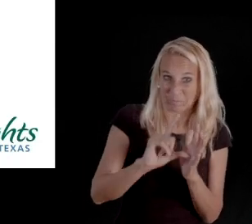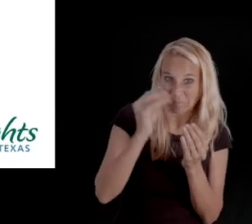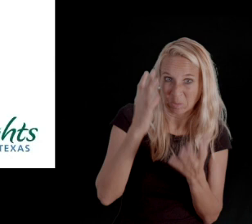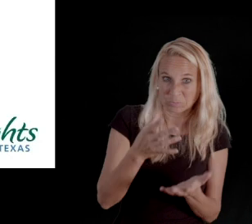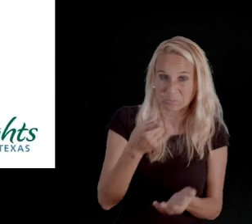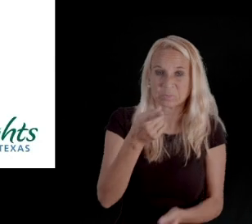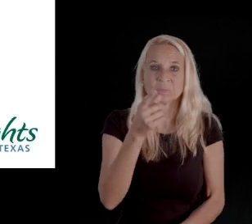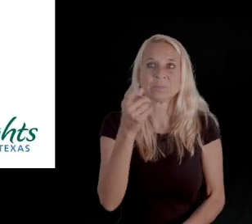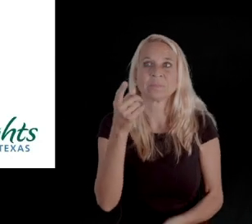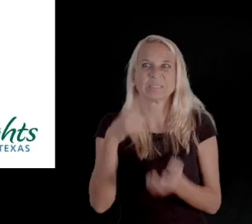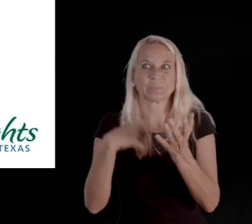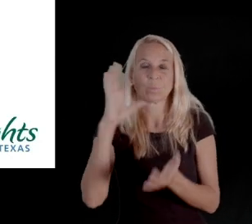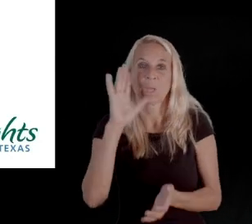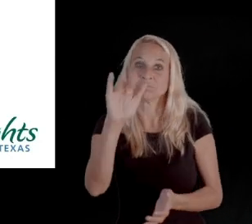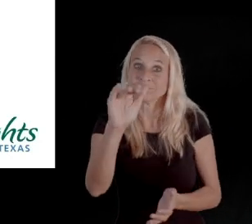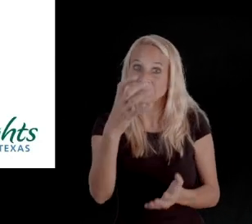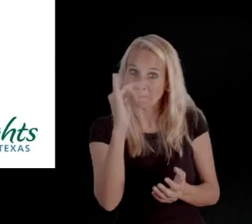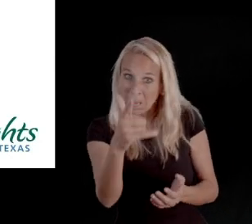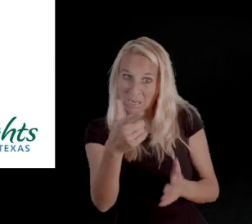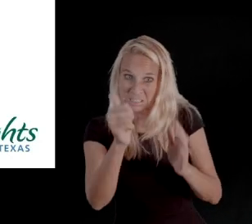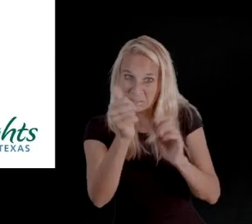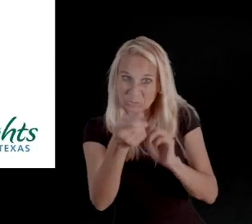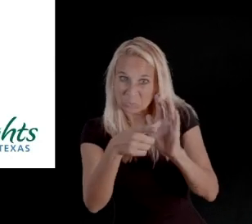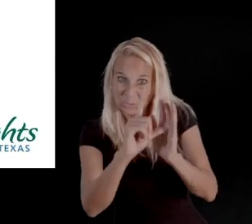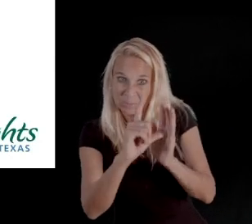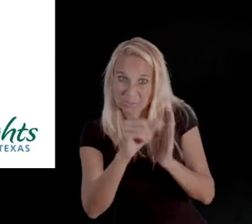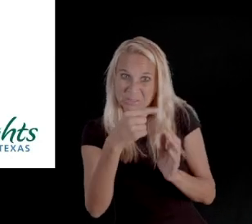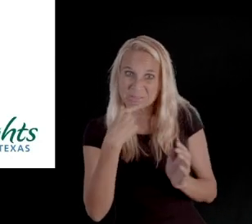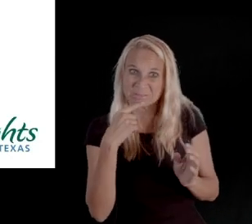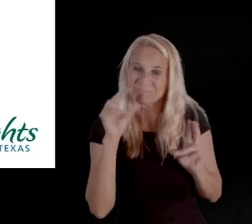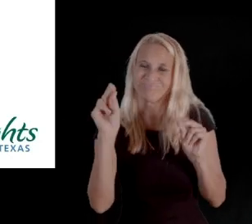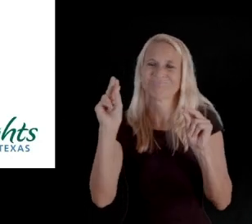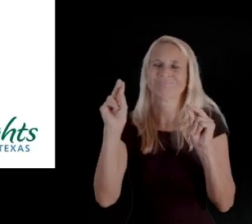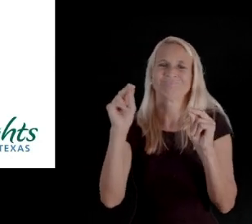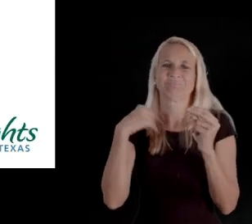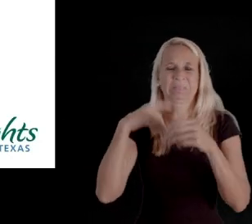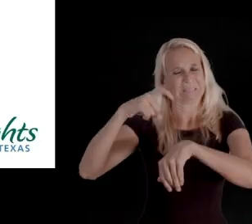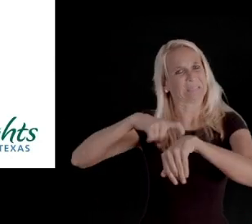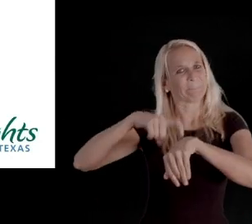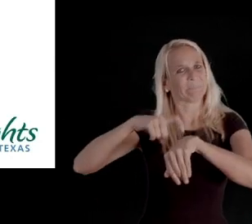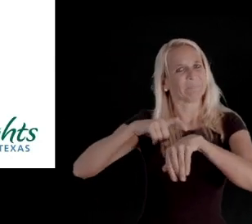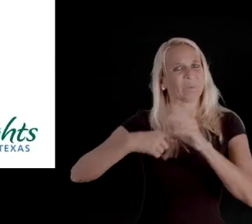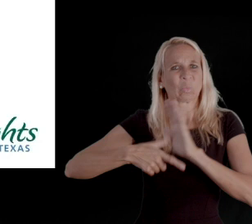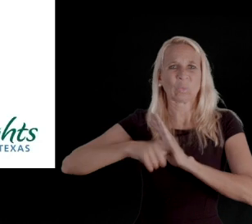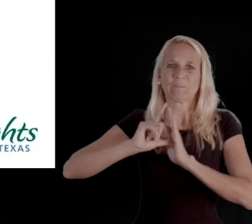You don't have to say like, yeah, that's going to work. You can say like, I need time to review this, I need time to talk to this.